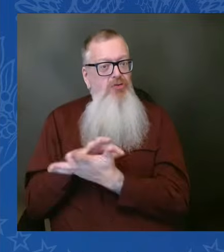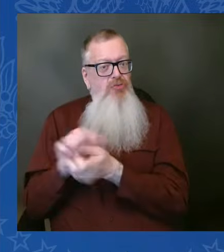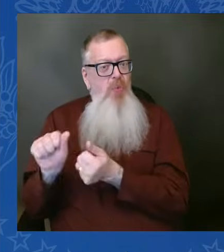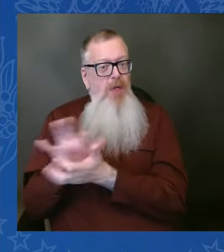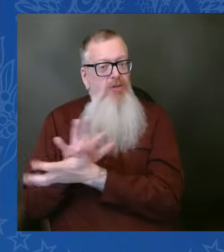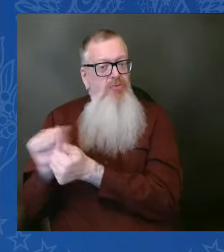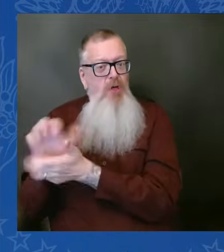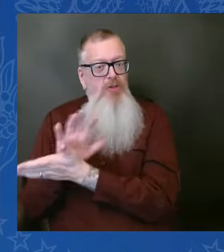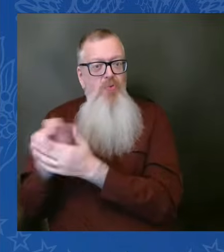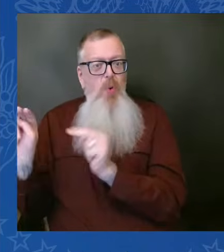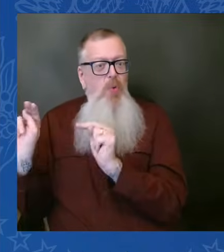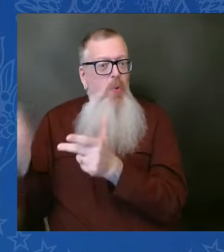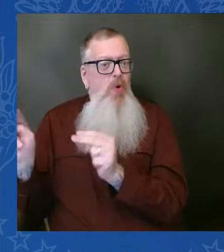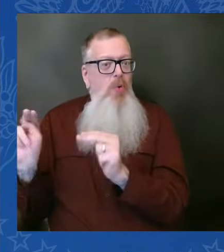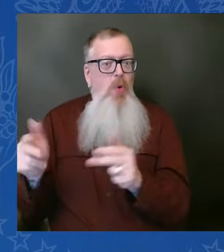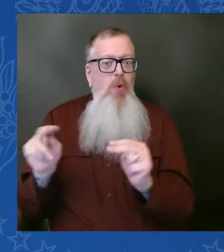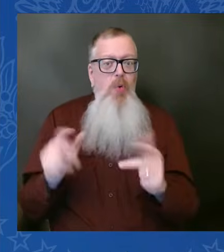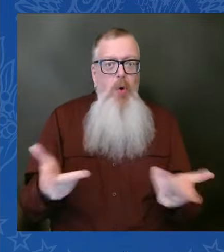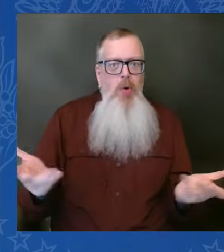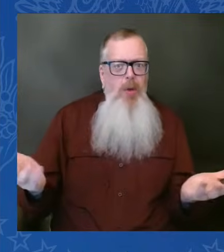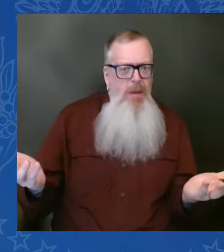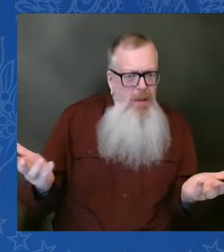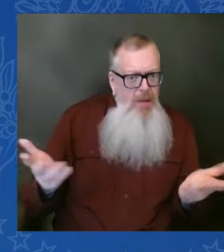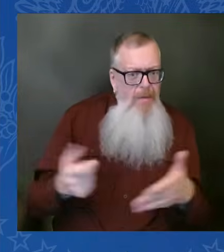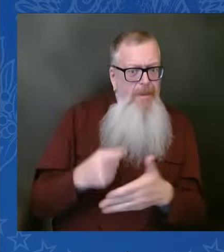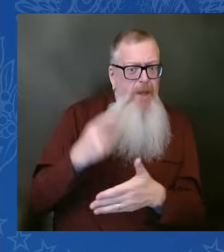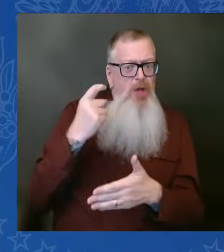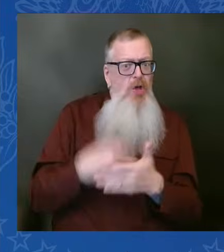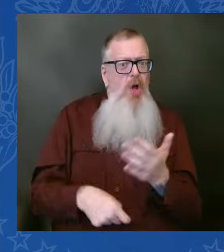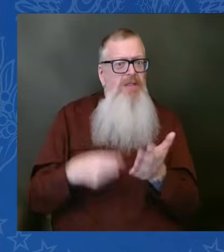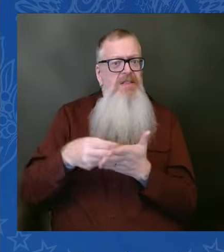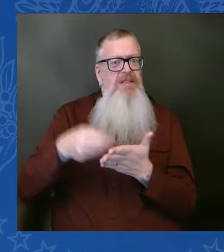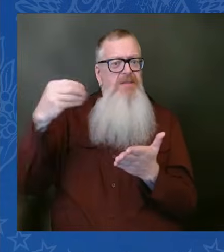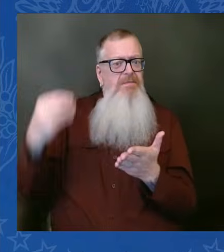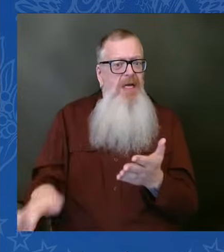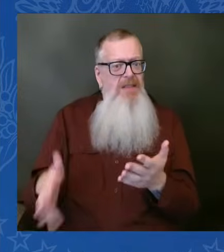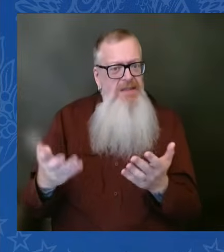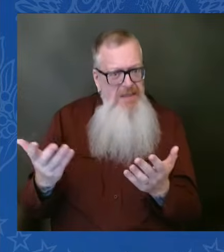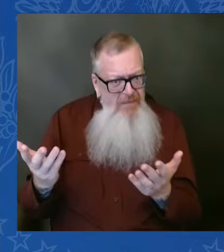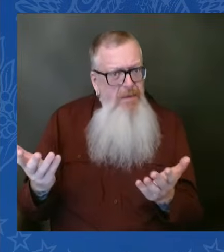And despite the mythical reputation to pay for itself, trickle-down economics